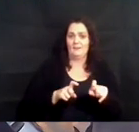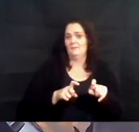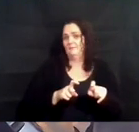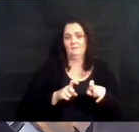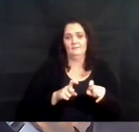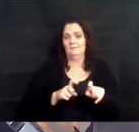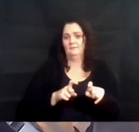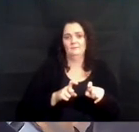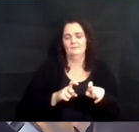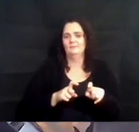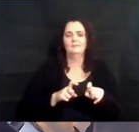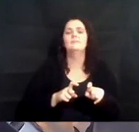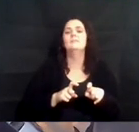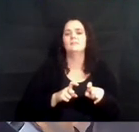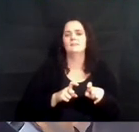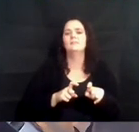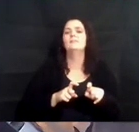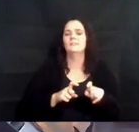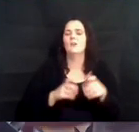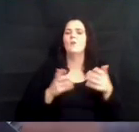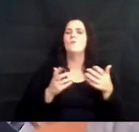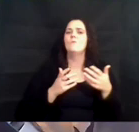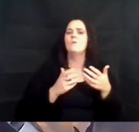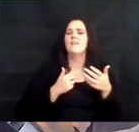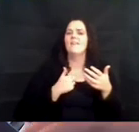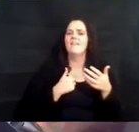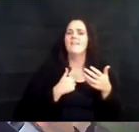is where my sticky tape comes in. One of the important things when you're doing this